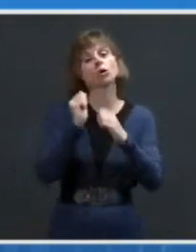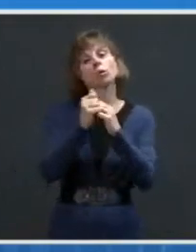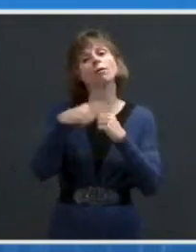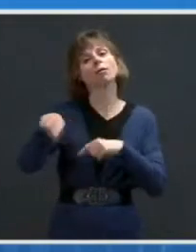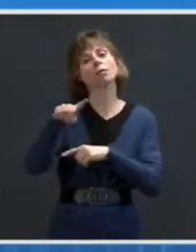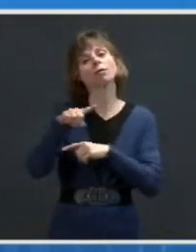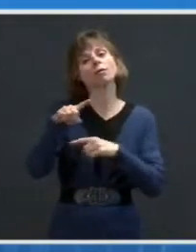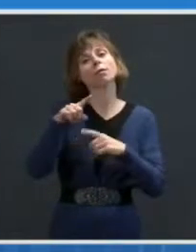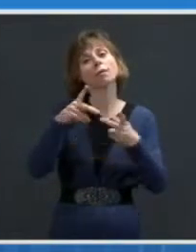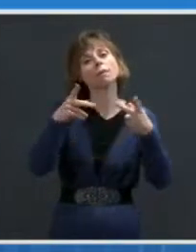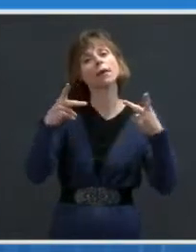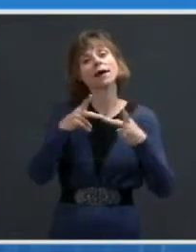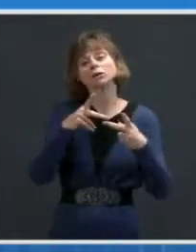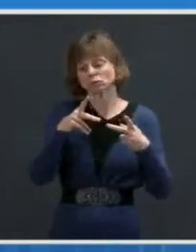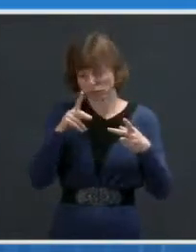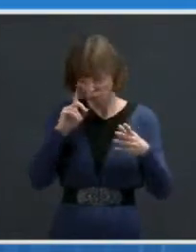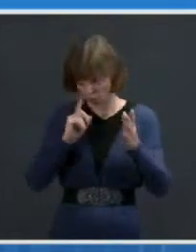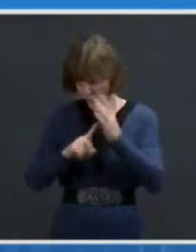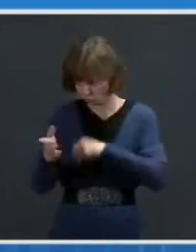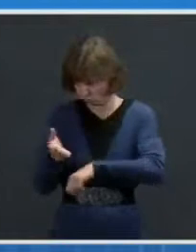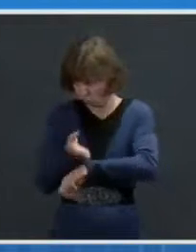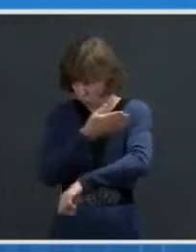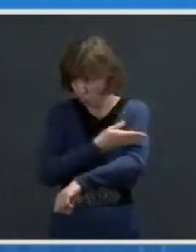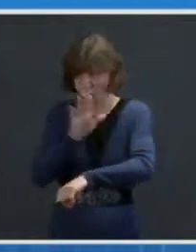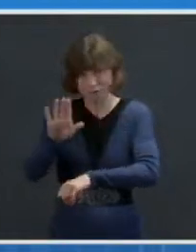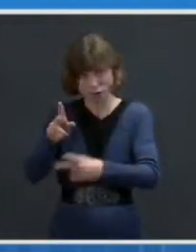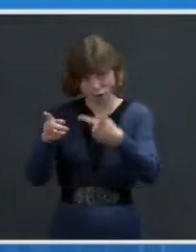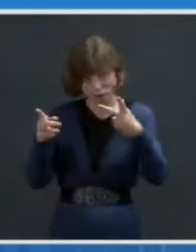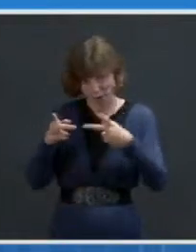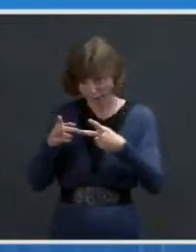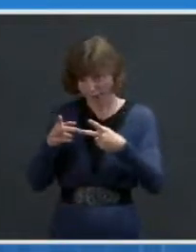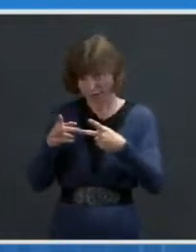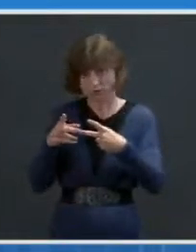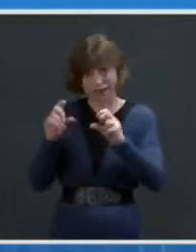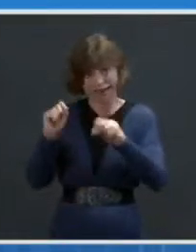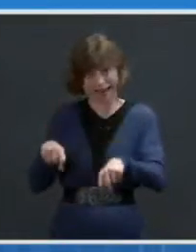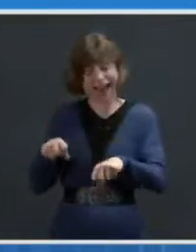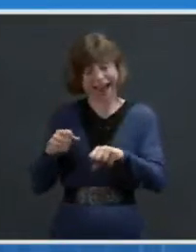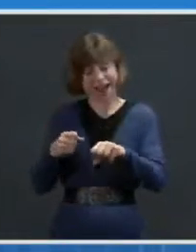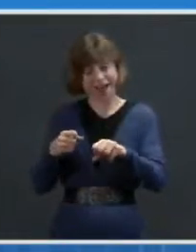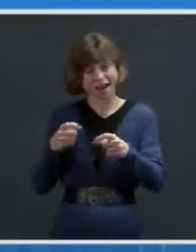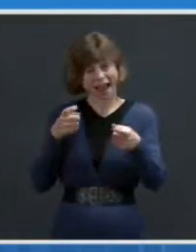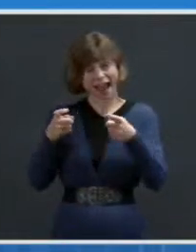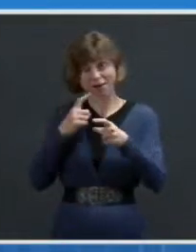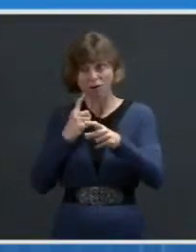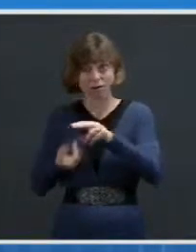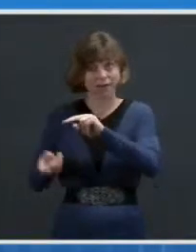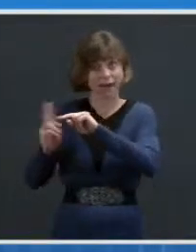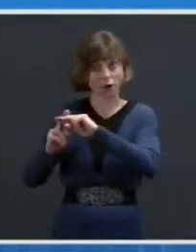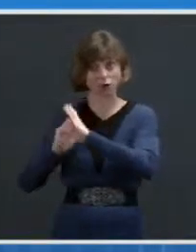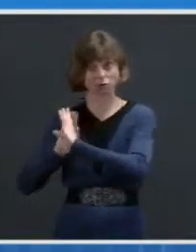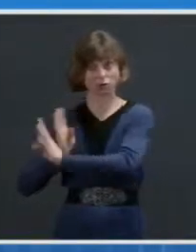CURRENT DEMAND AND THE PROJECTED DEMAND FOR PEOPLE BEING VACCINATED.